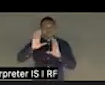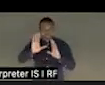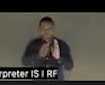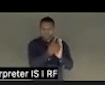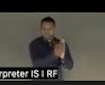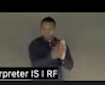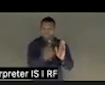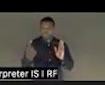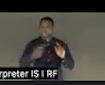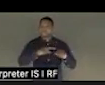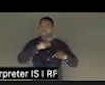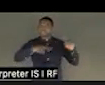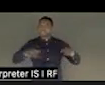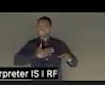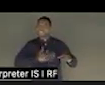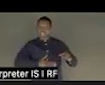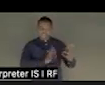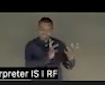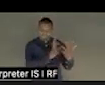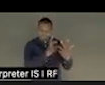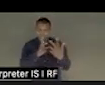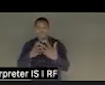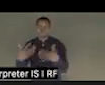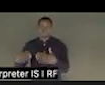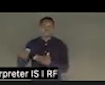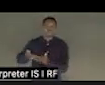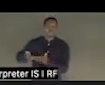So we all lose when this is not done right.